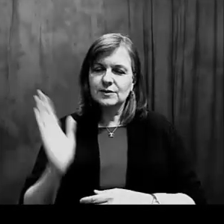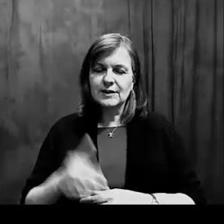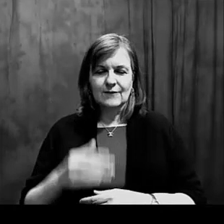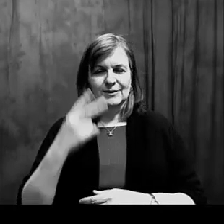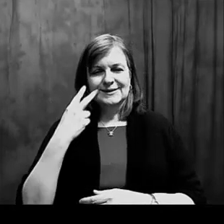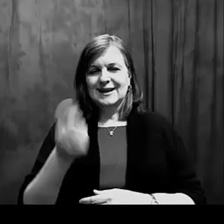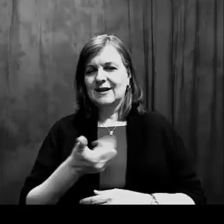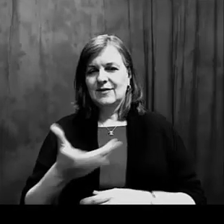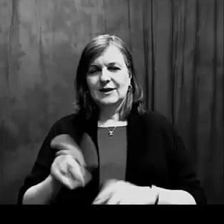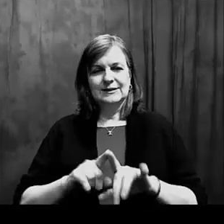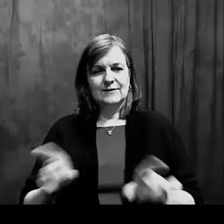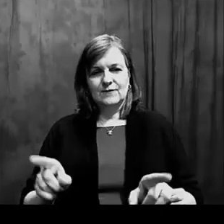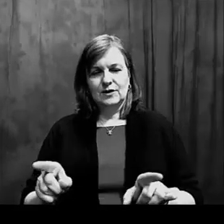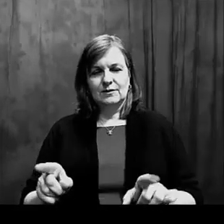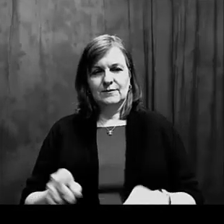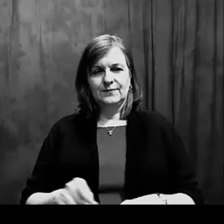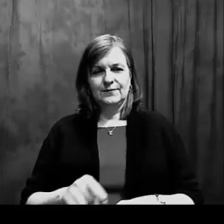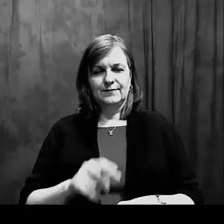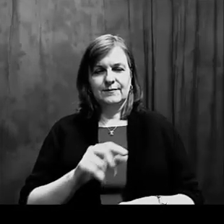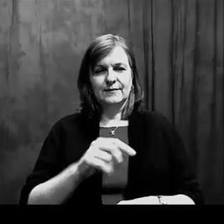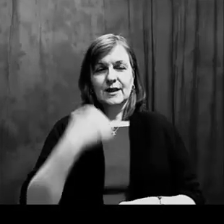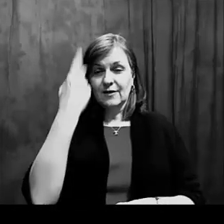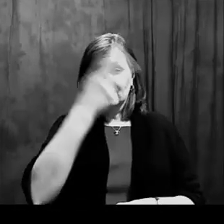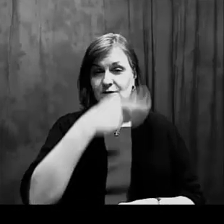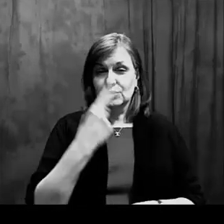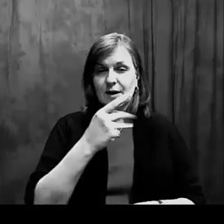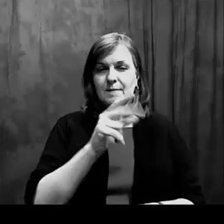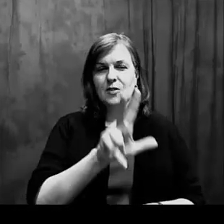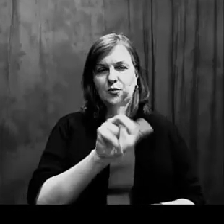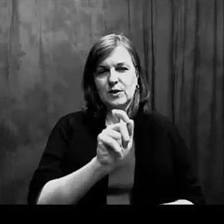and a 1 to 2 to 1 genotype ratio